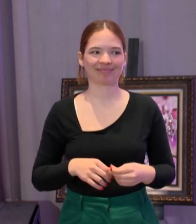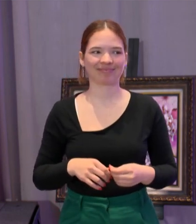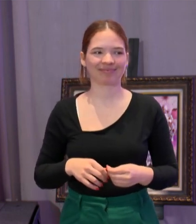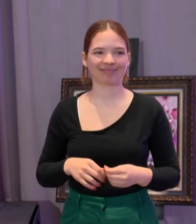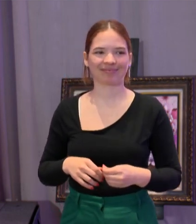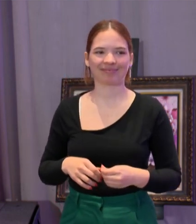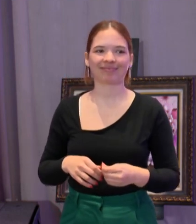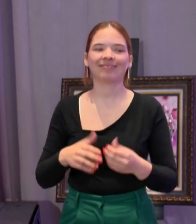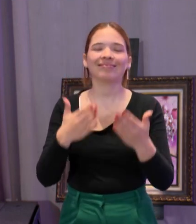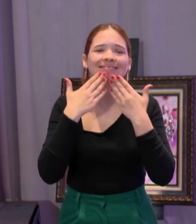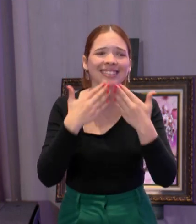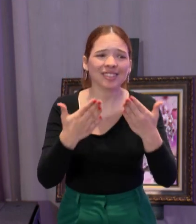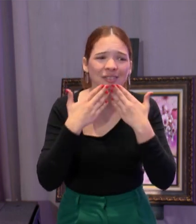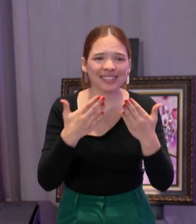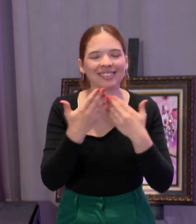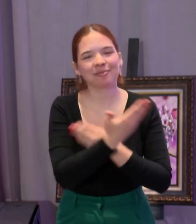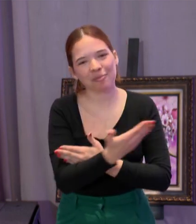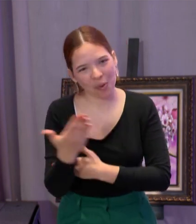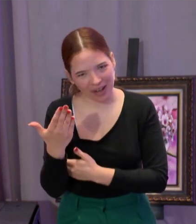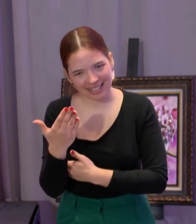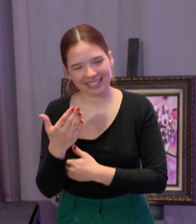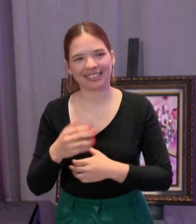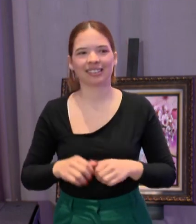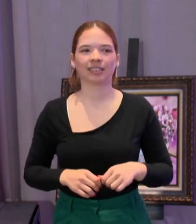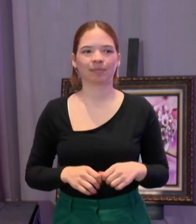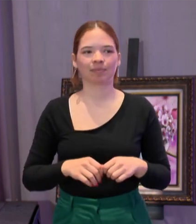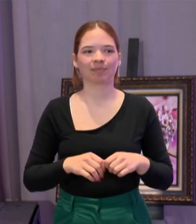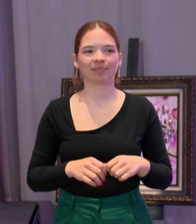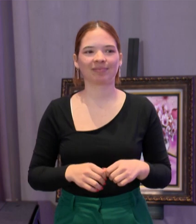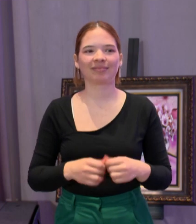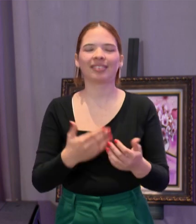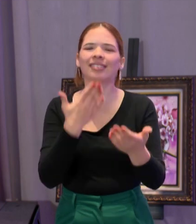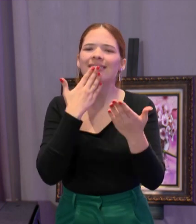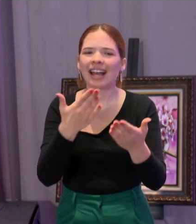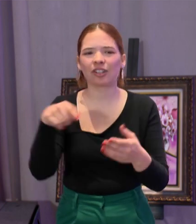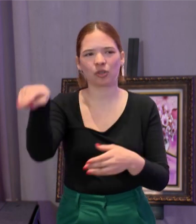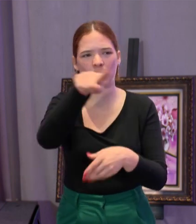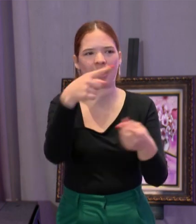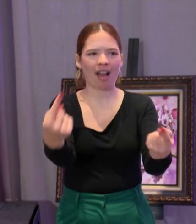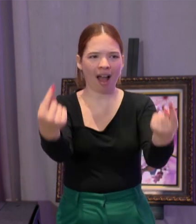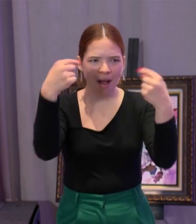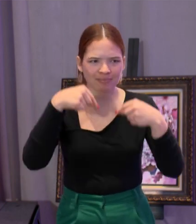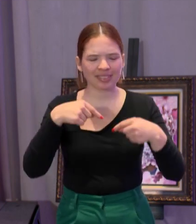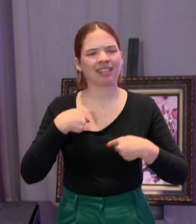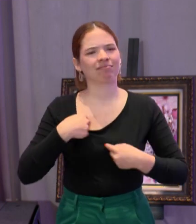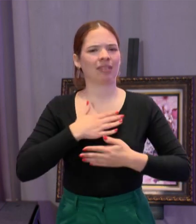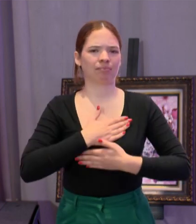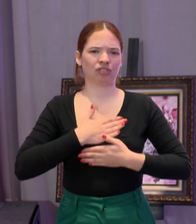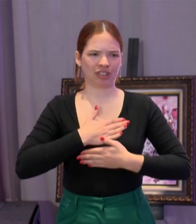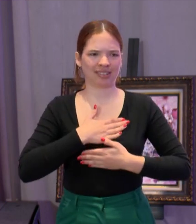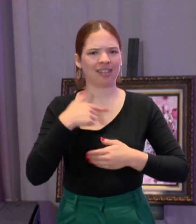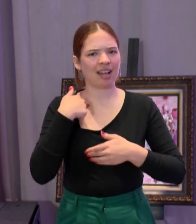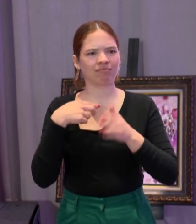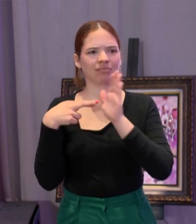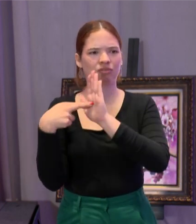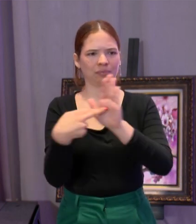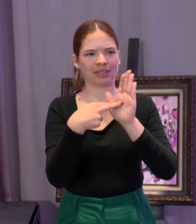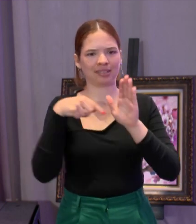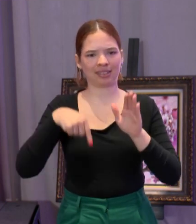THANK YOU, DIANA. GOOD MORNING. THANK YOU, EVERYONE FOR BEING HERE. IT IS MY PLEASURE TO REPRESENT THE EMBASSY OF JAPAN ON THIS